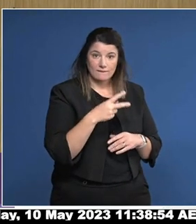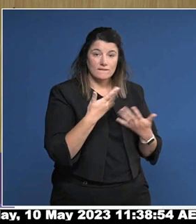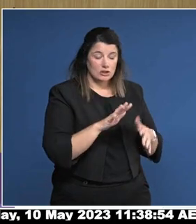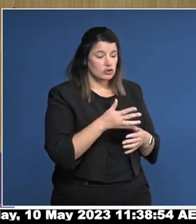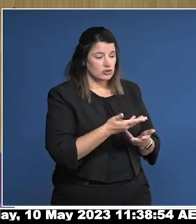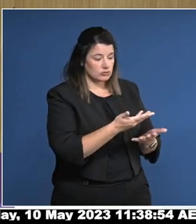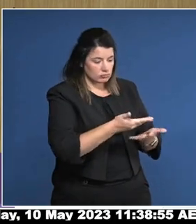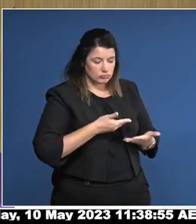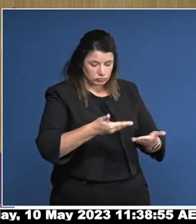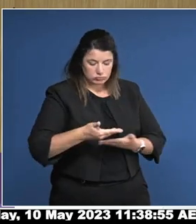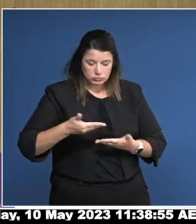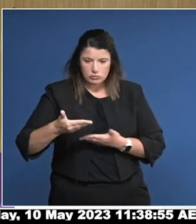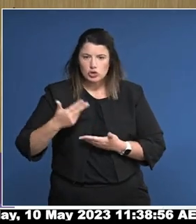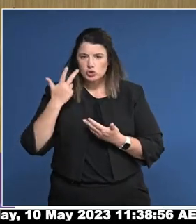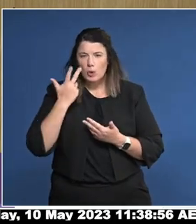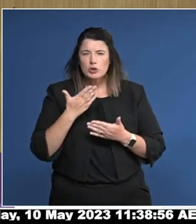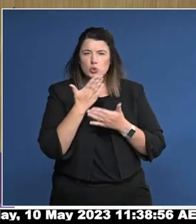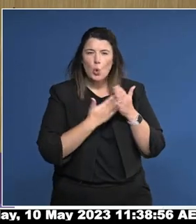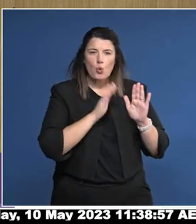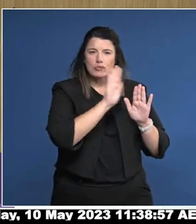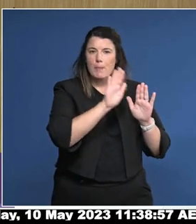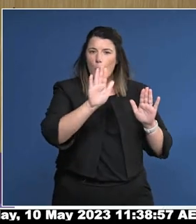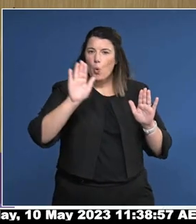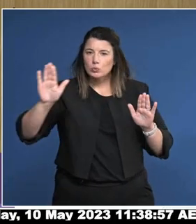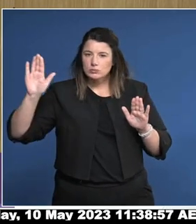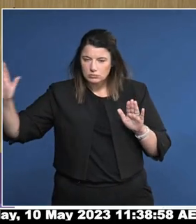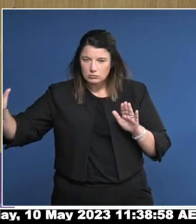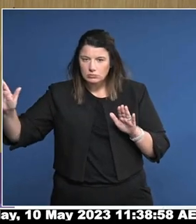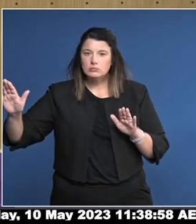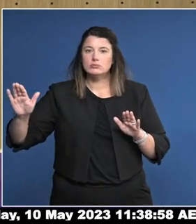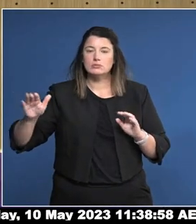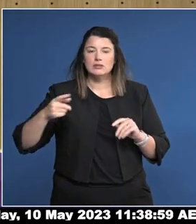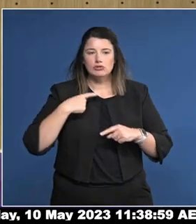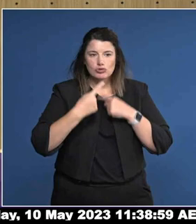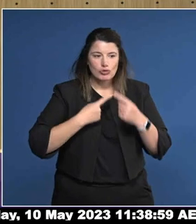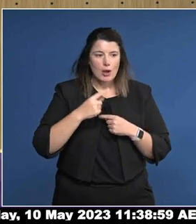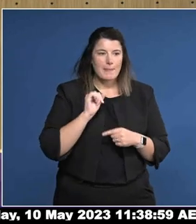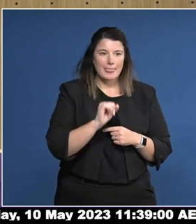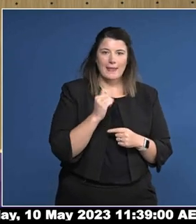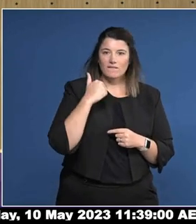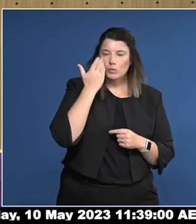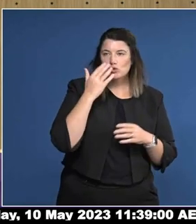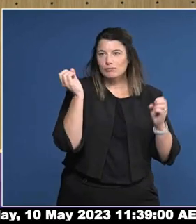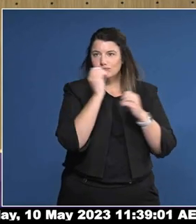storyboards that were up on the walls that were describing what their future aspirations